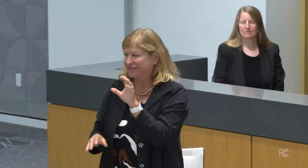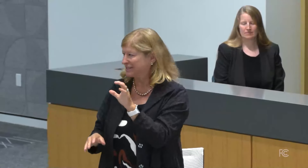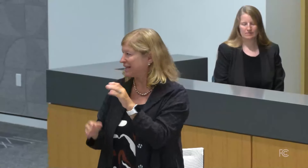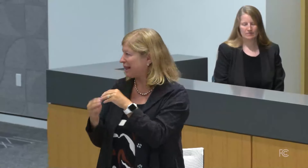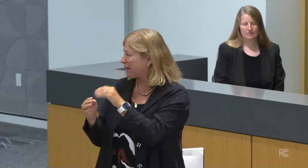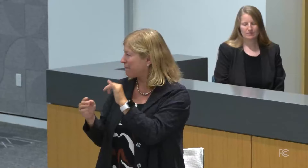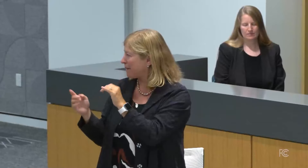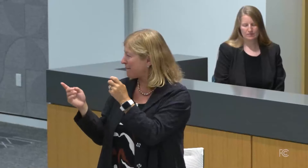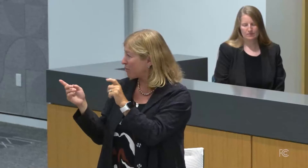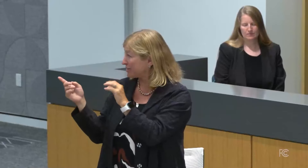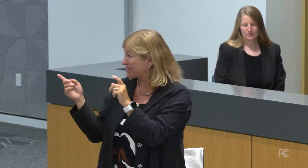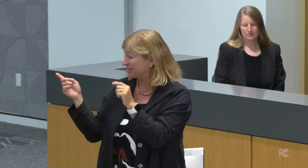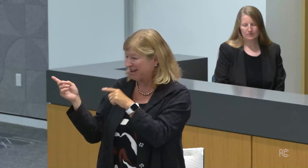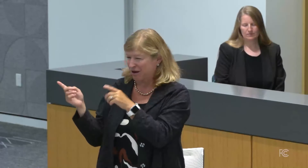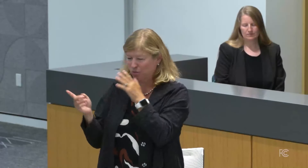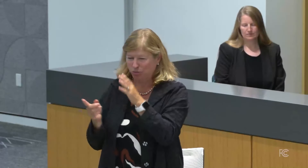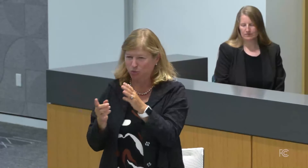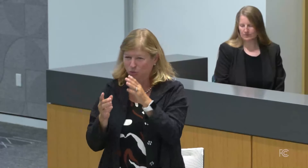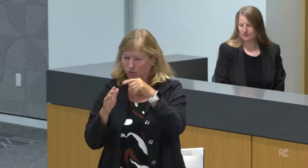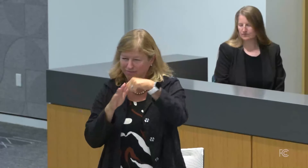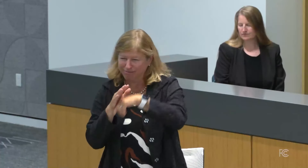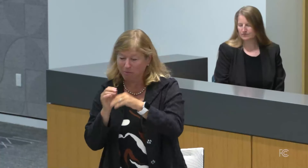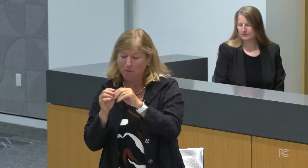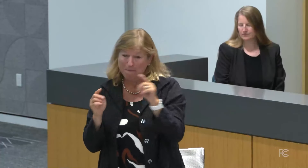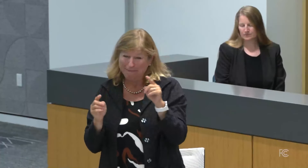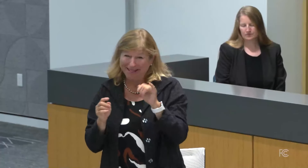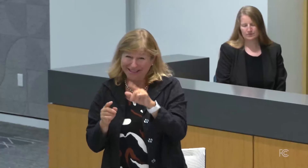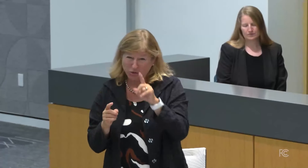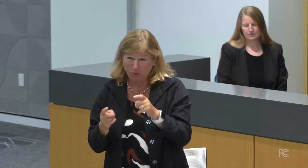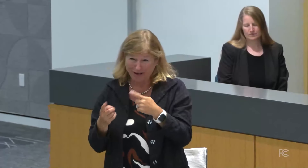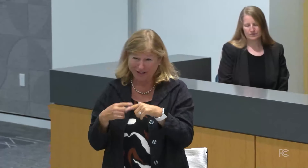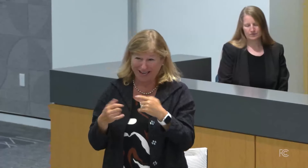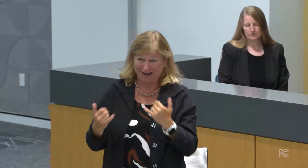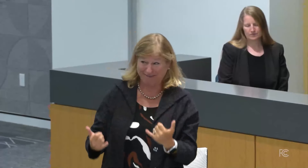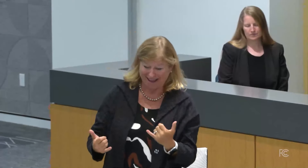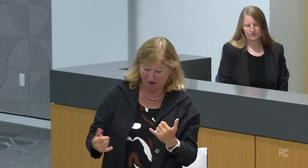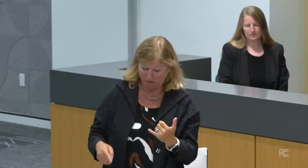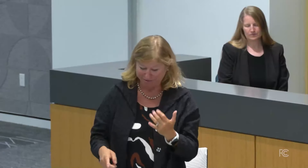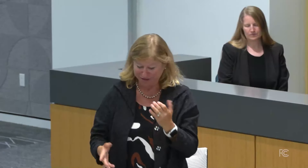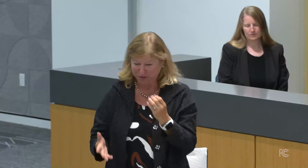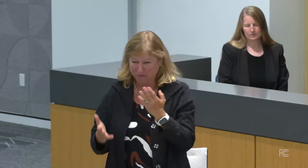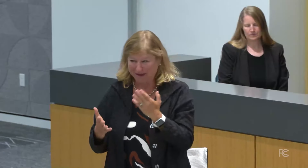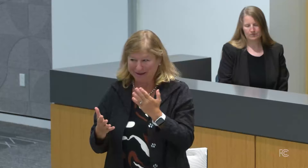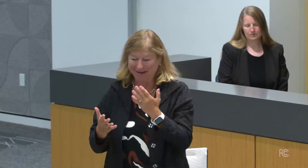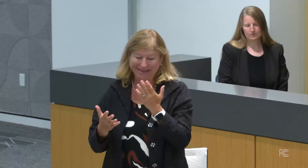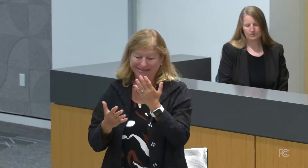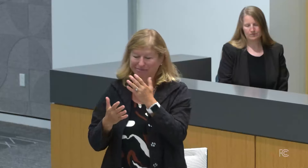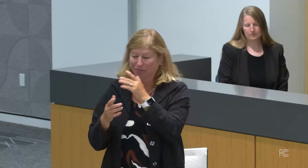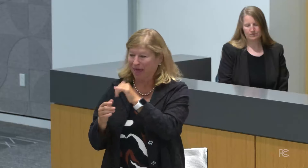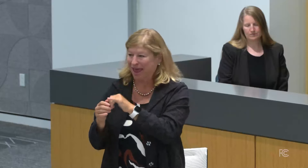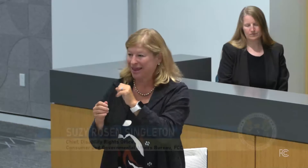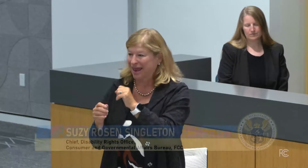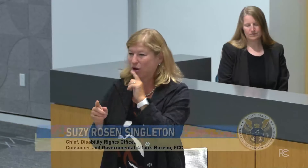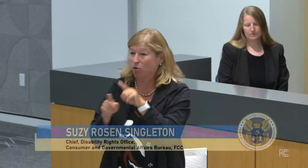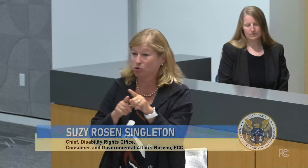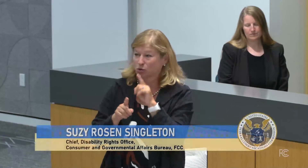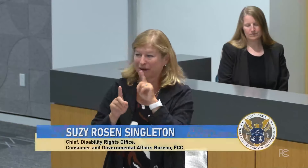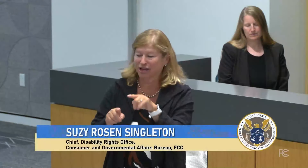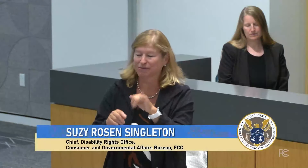MORE QUESTIONS. THE NEXT IS, IN THE NEXT PANEL WE'LL TALK MORE ABOUT TECHNOLOGY AND THE